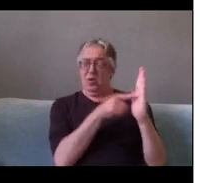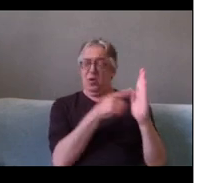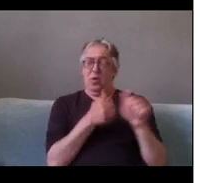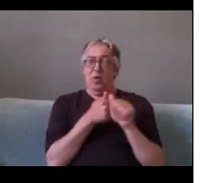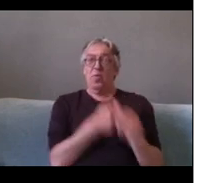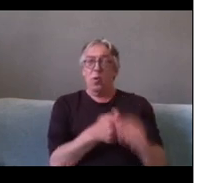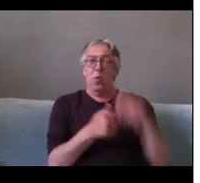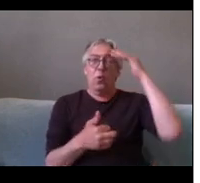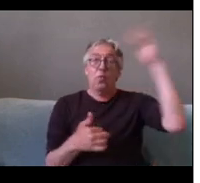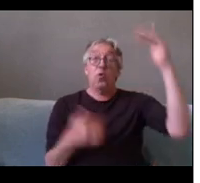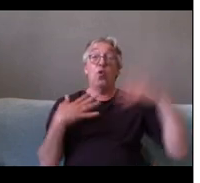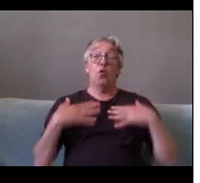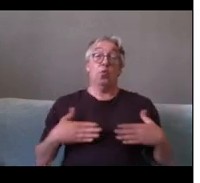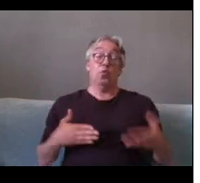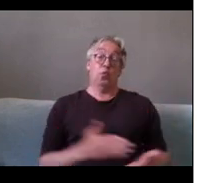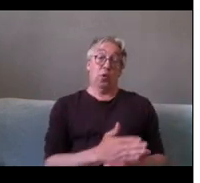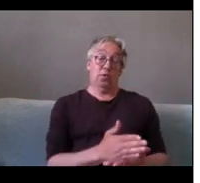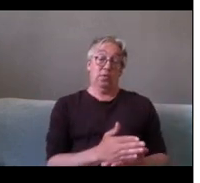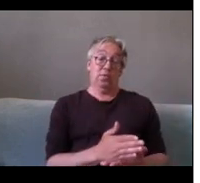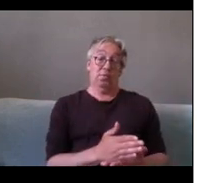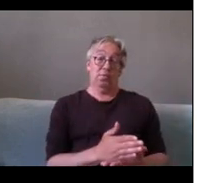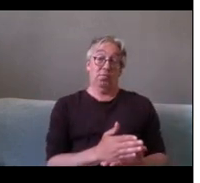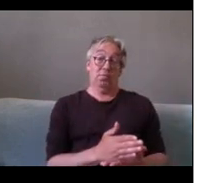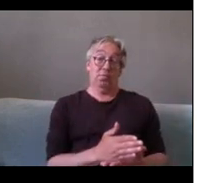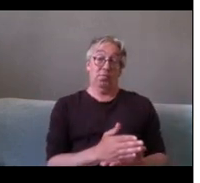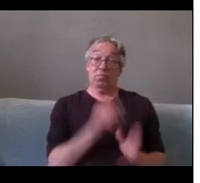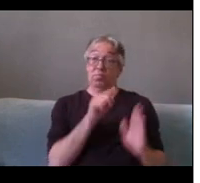they have the right to participate in all aspects of society.